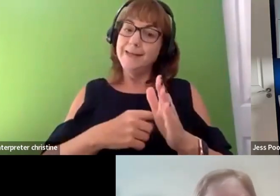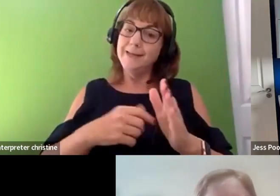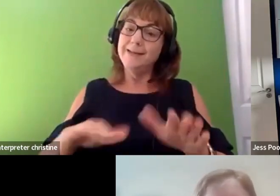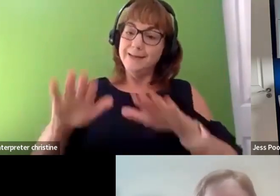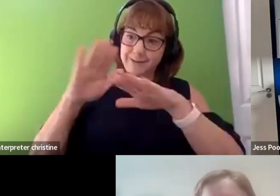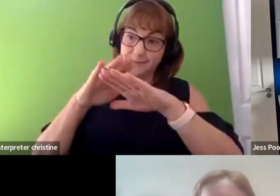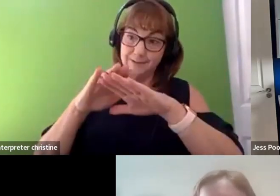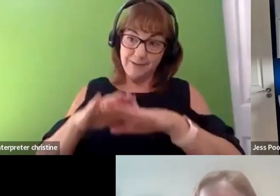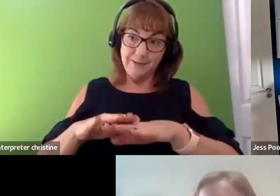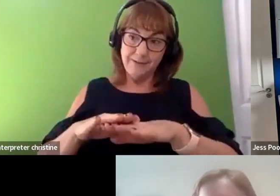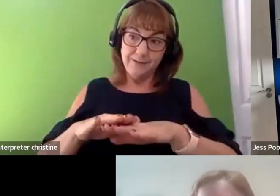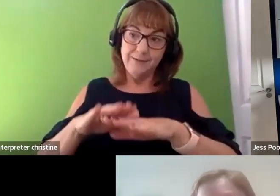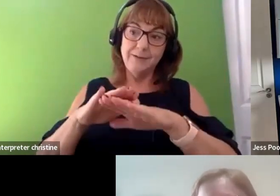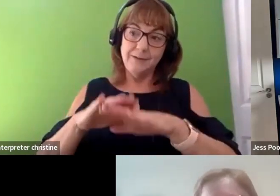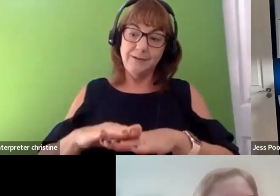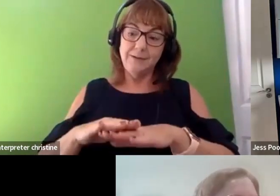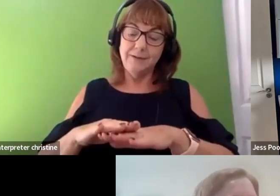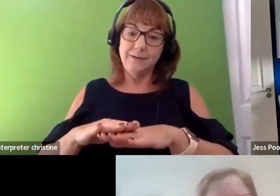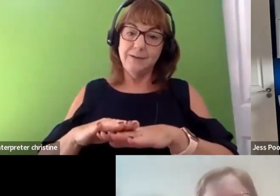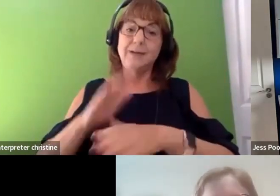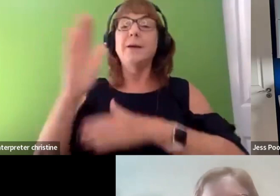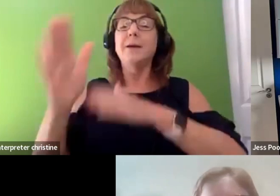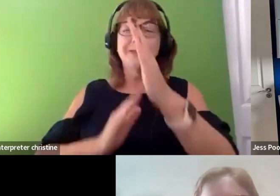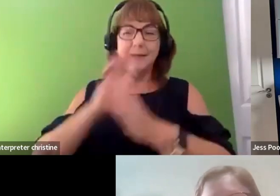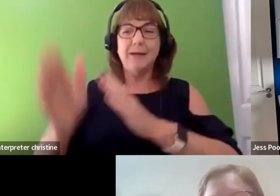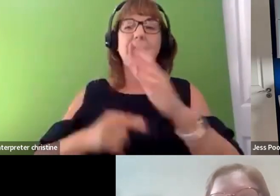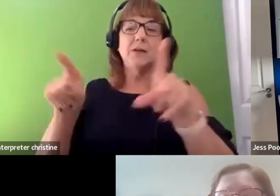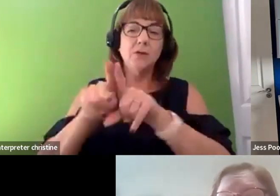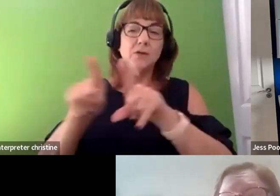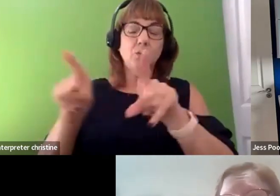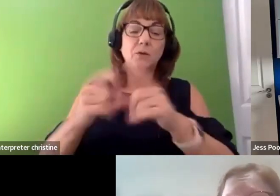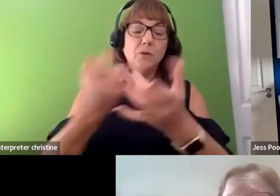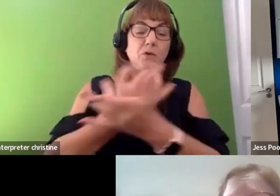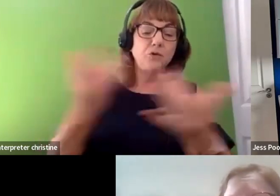I mean I'm signing as well, and showing him where to sit, but I'm just giving